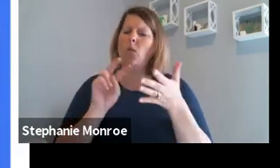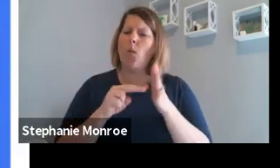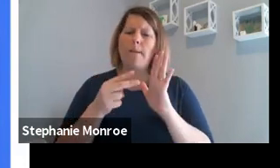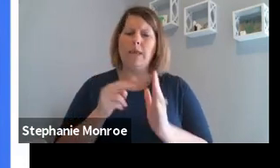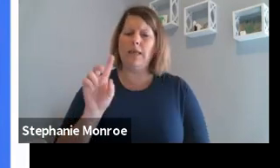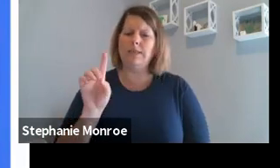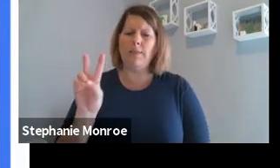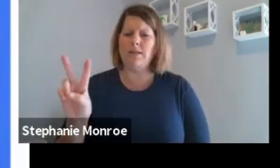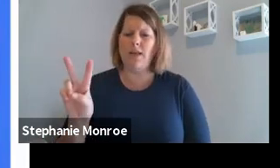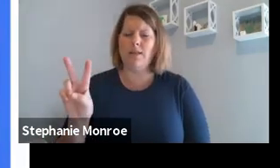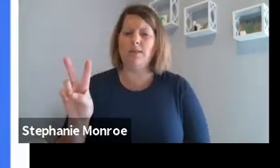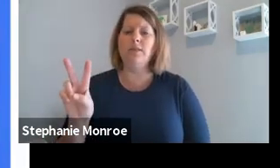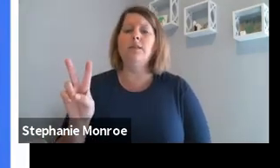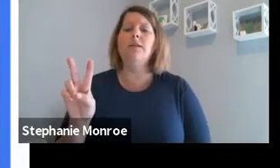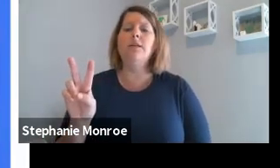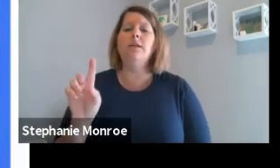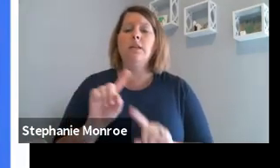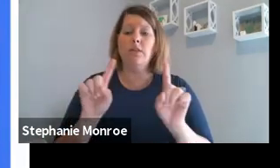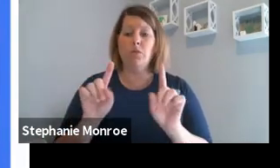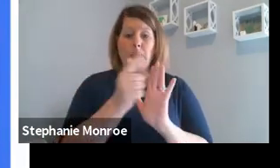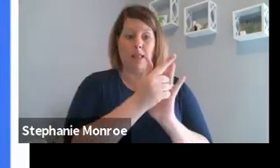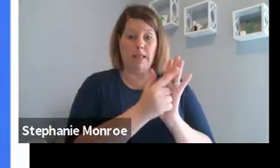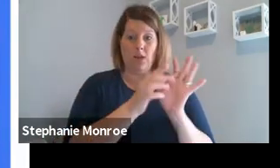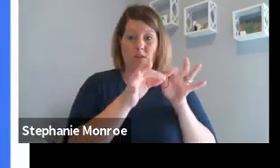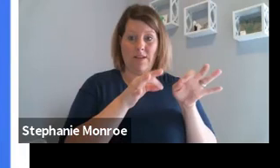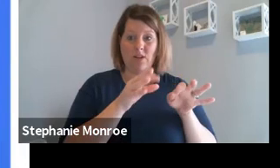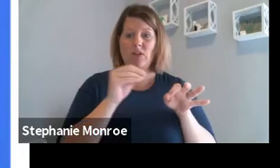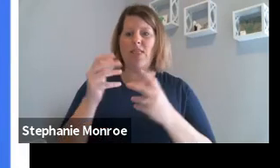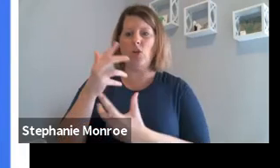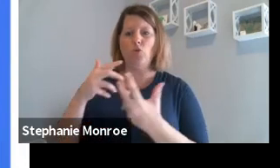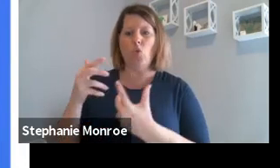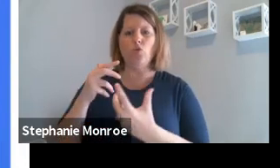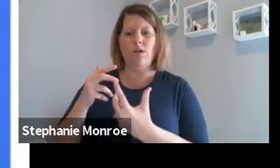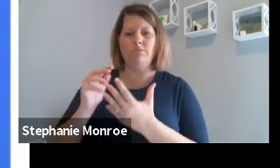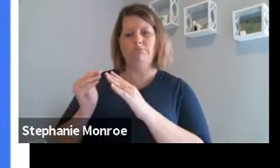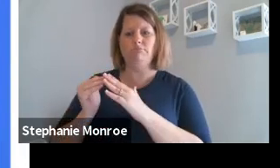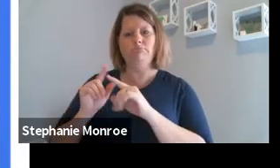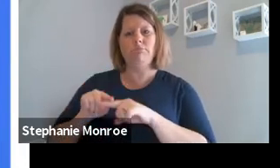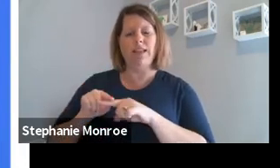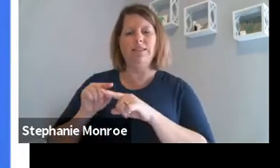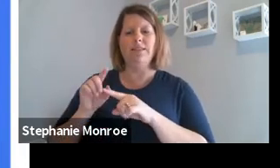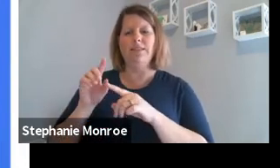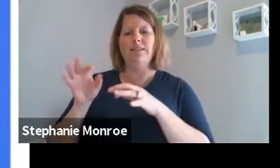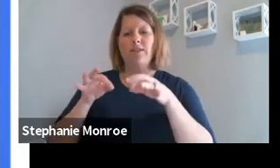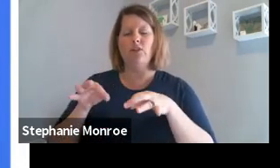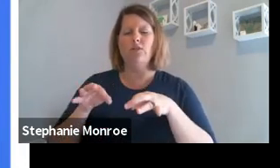the difference between the legal definition and the social definition, warning signs of an abusive relationship